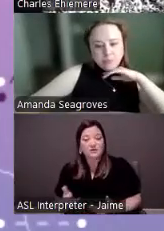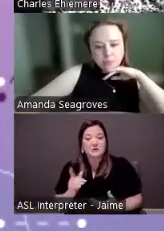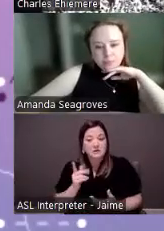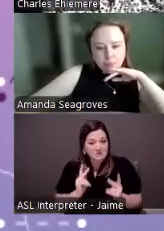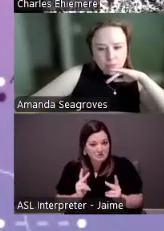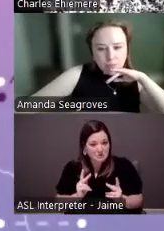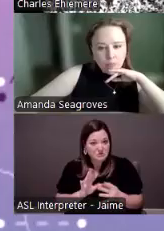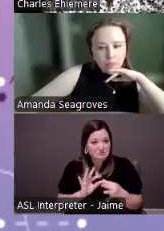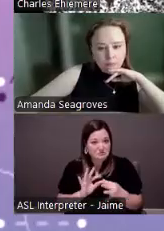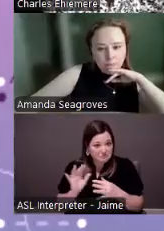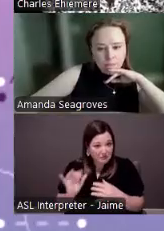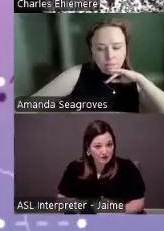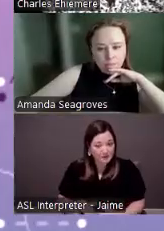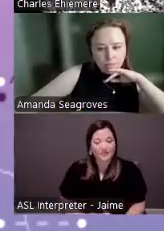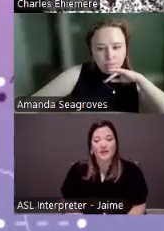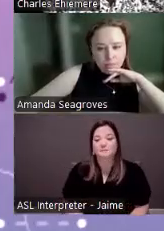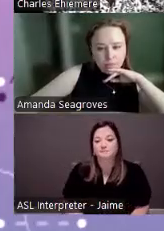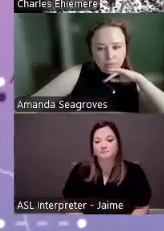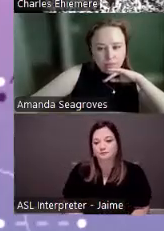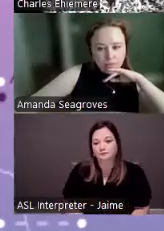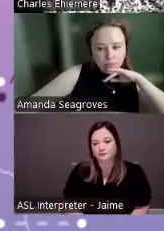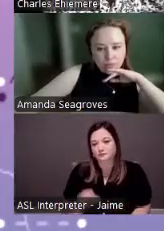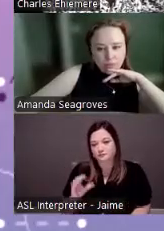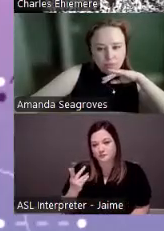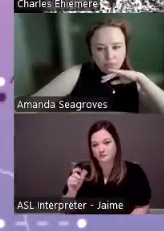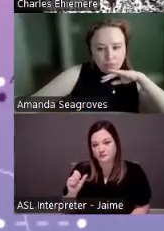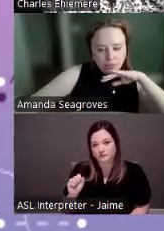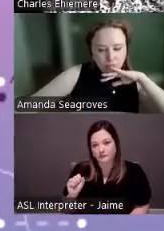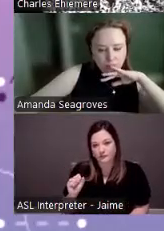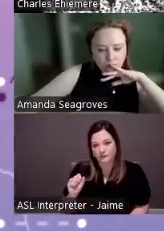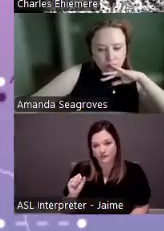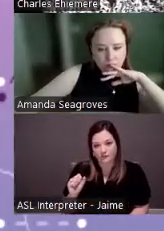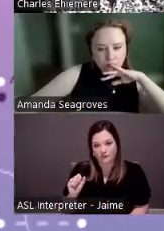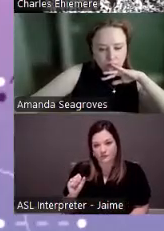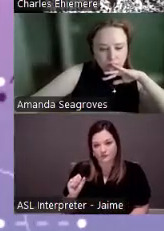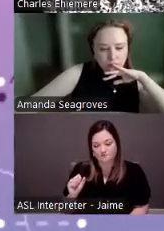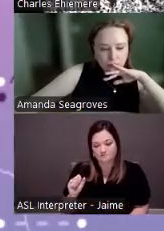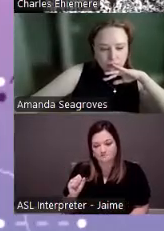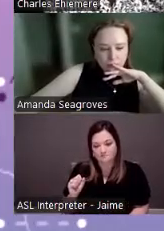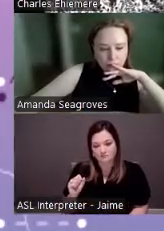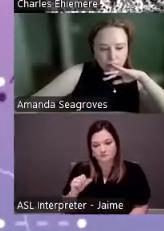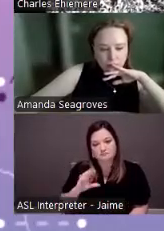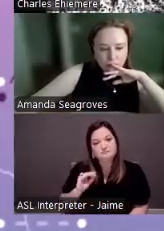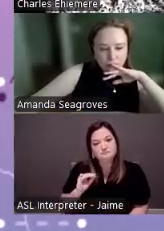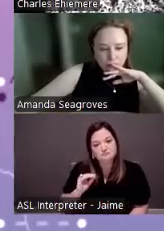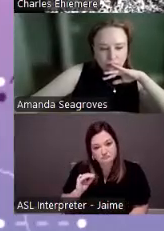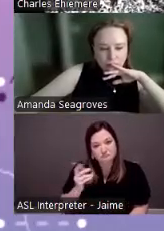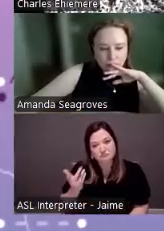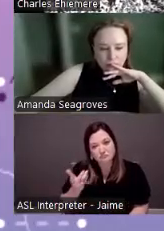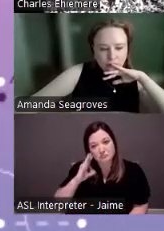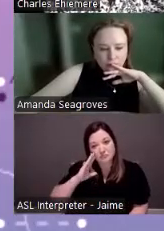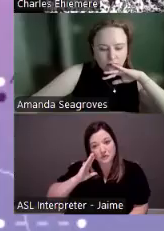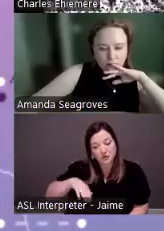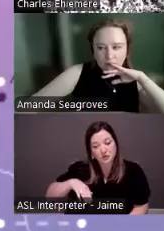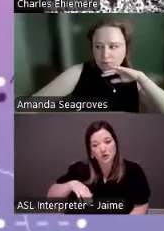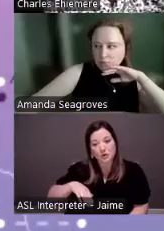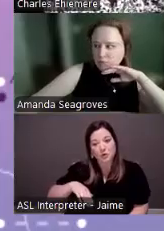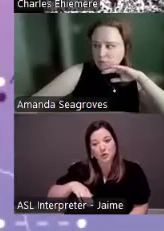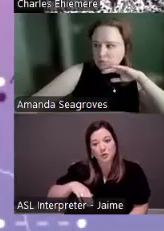OK, so different people and how address them--